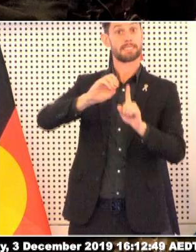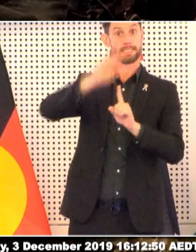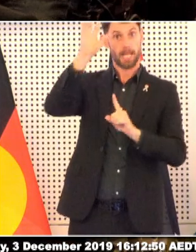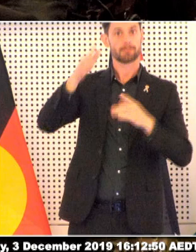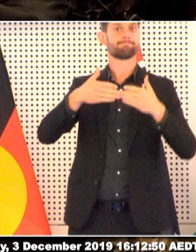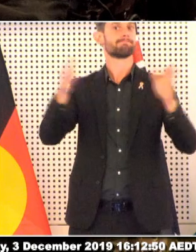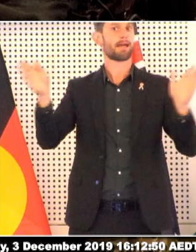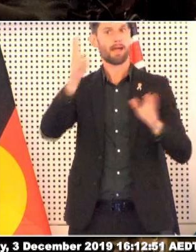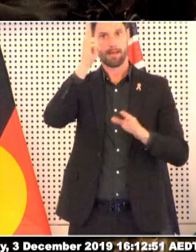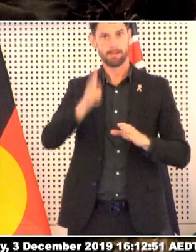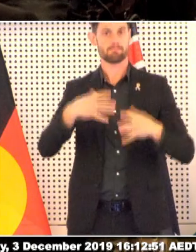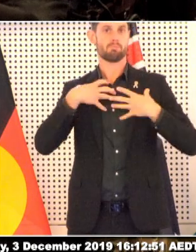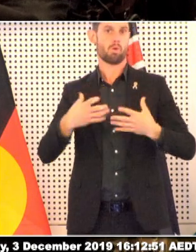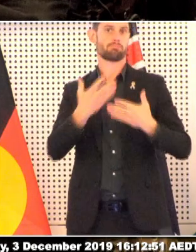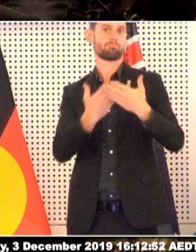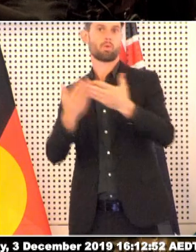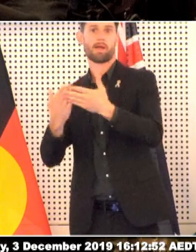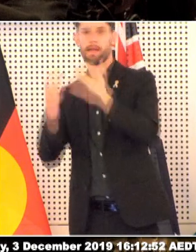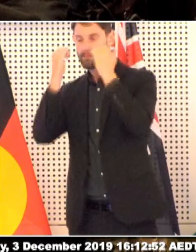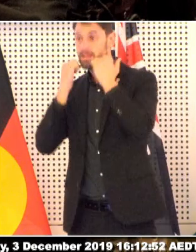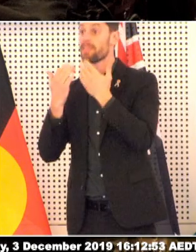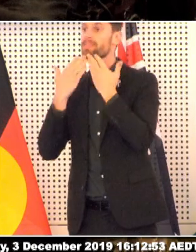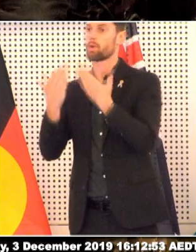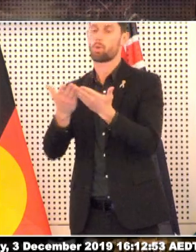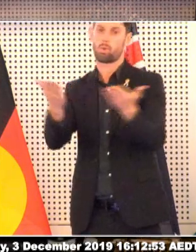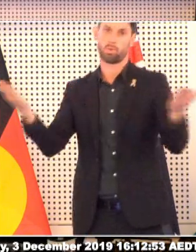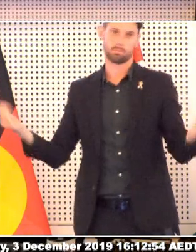Again, thank you for coming and giving evidence. We will now adjourn. Thank you.